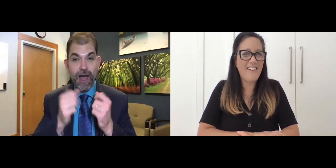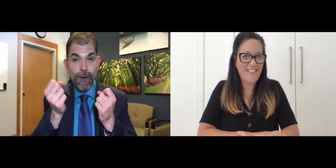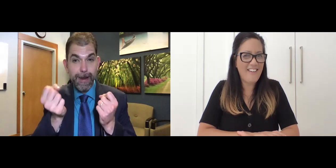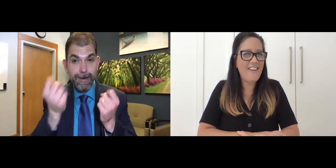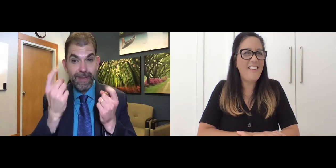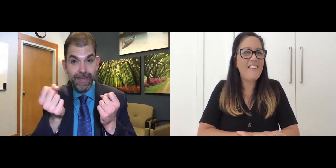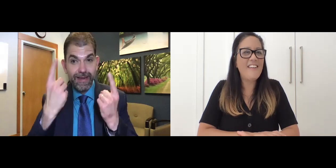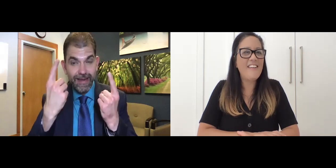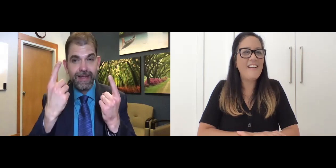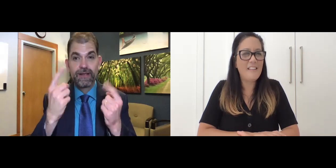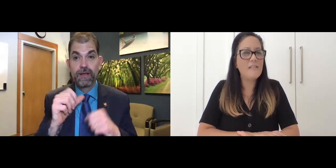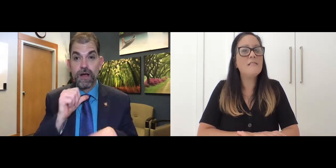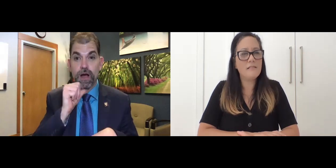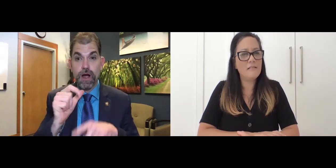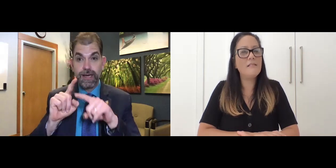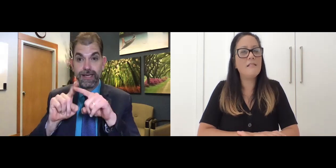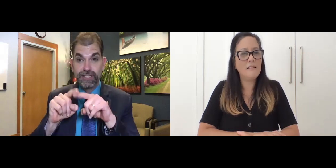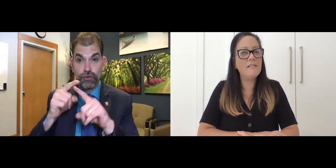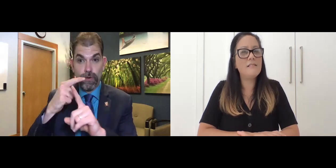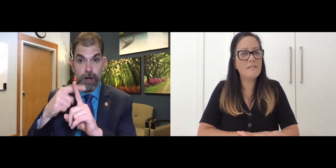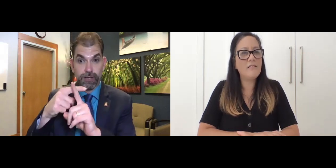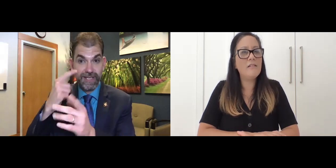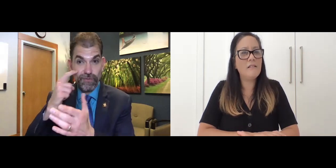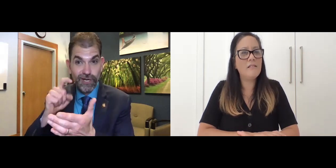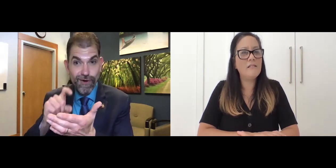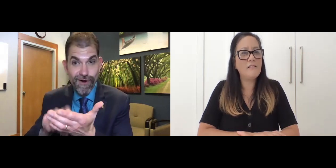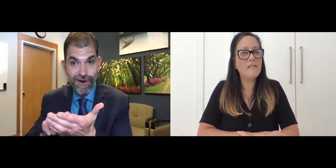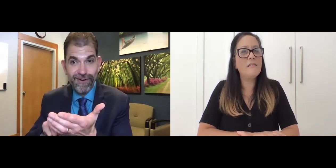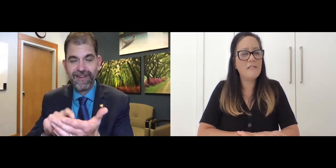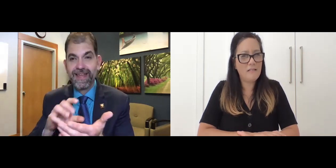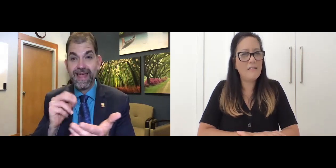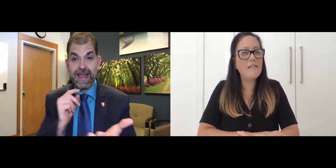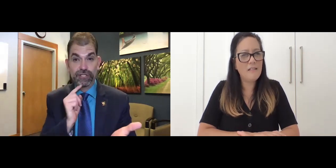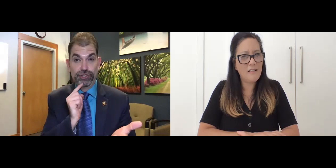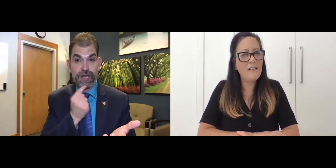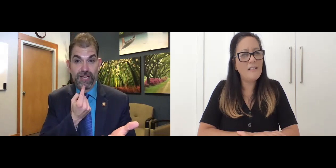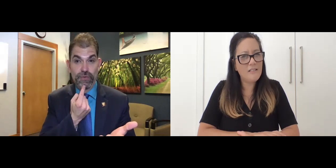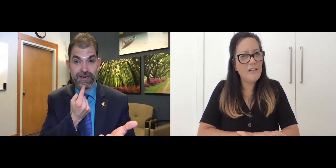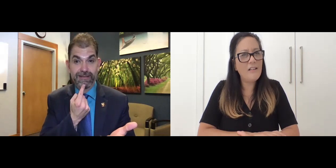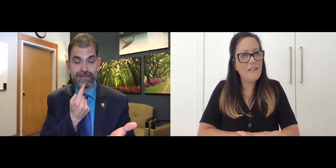who talks about empathy, unconditional positive regard, and genuineness